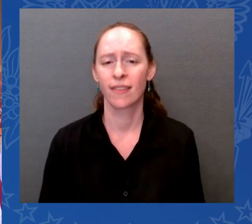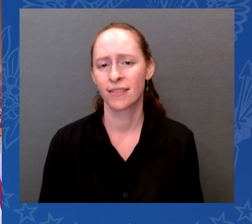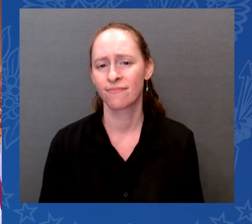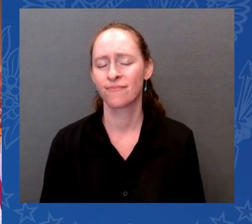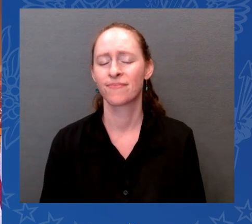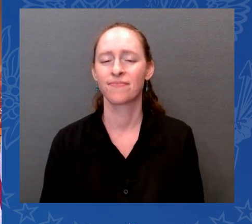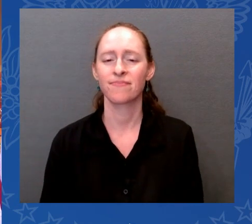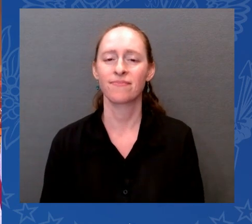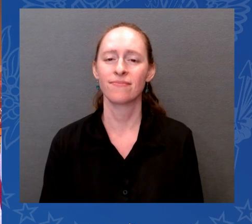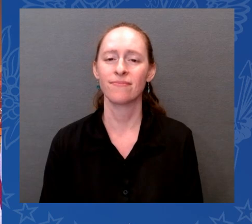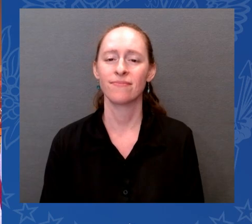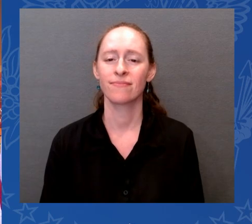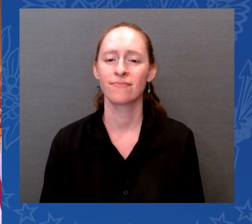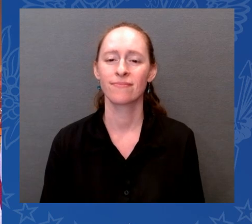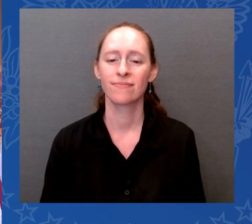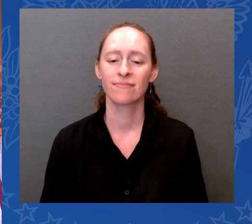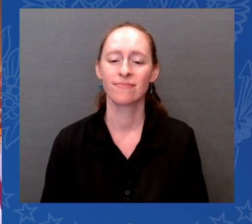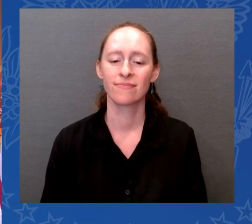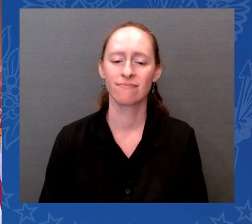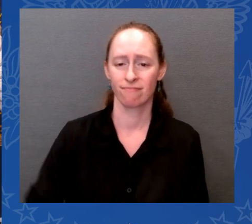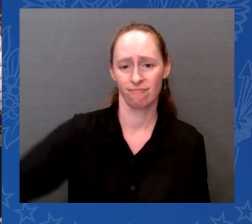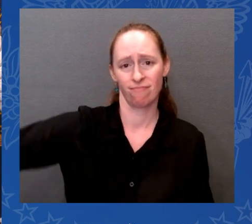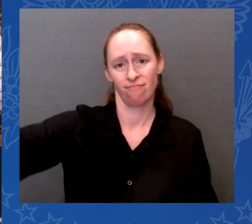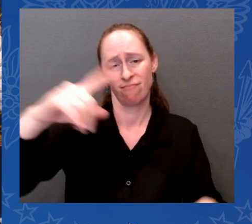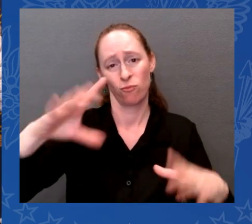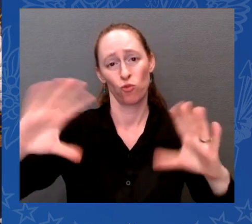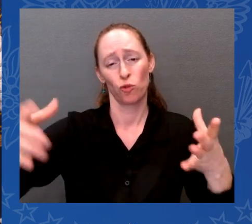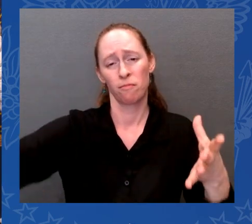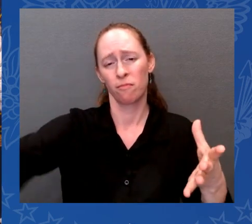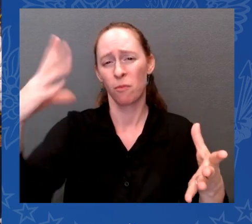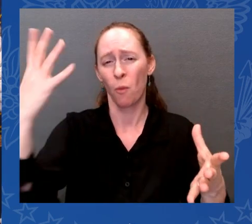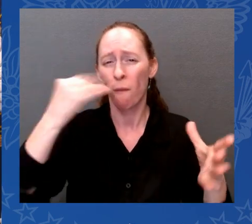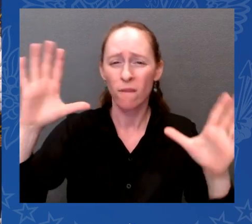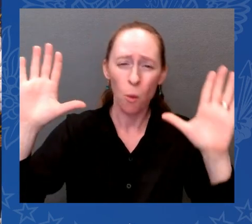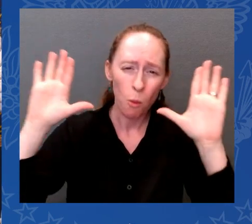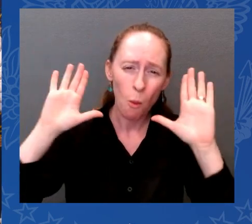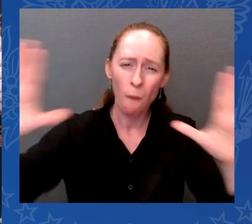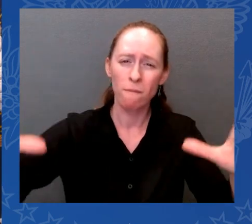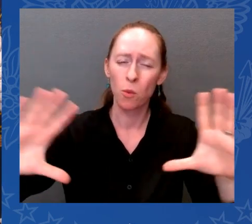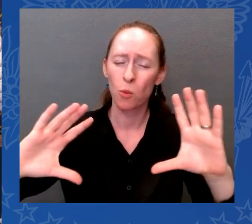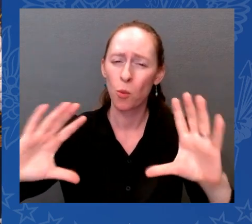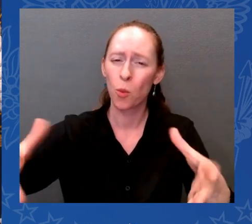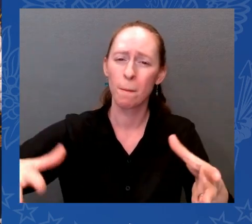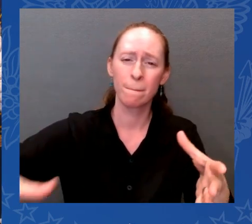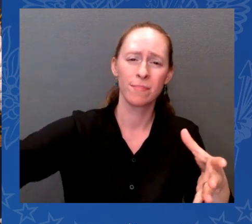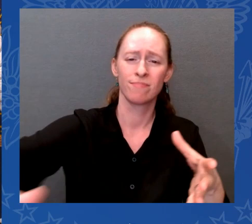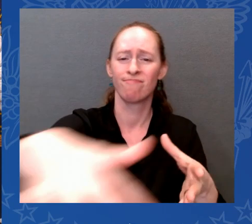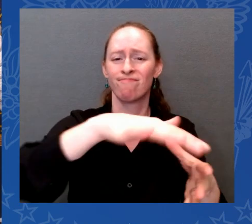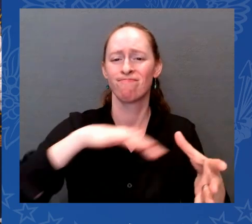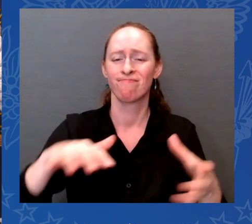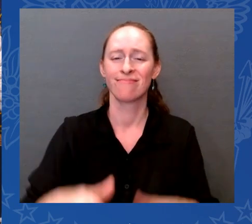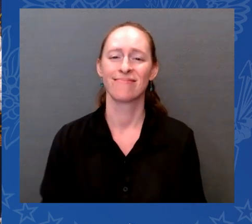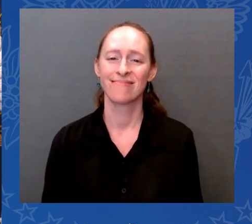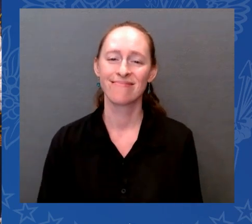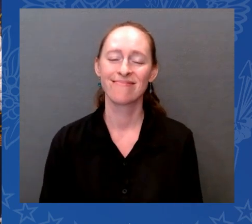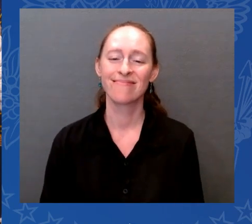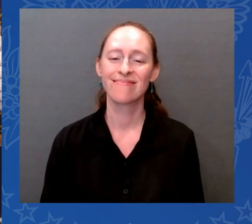You know, in Delaware, we used to say -- back when I first started running as a kid, I'd say, "There's three parties in Delaware: